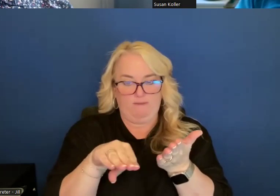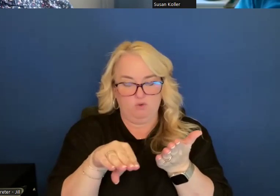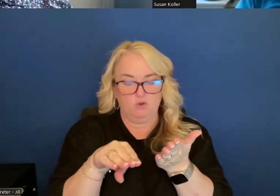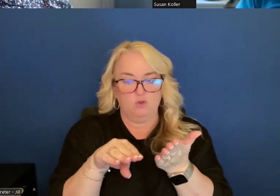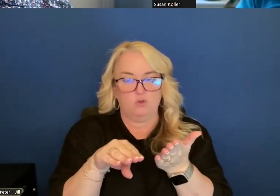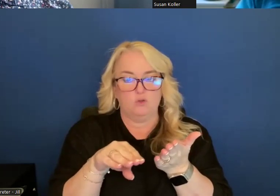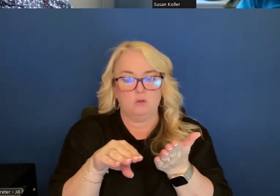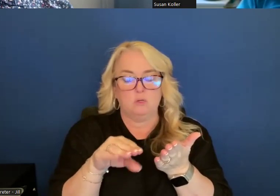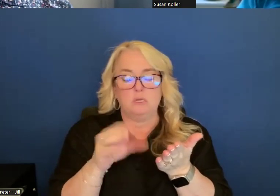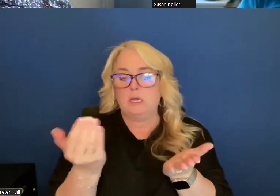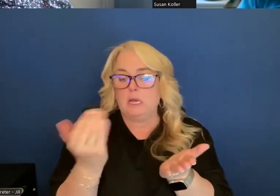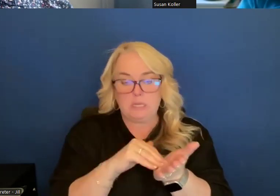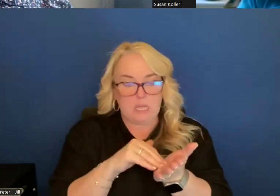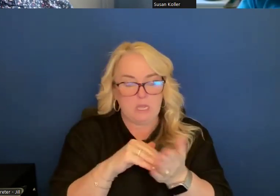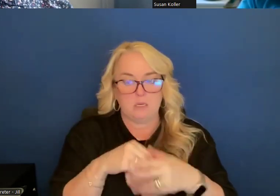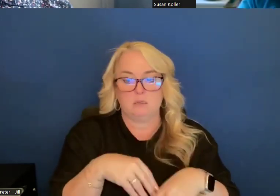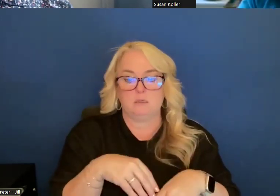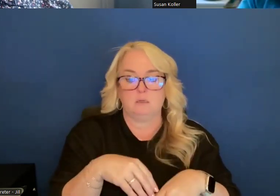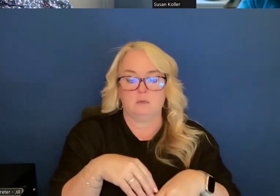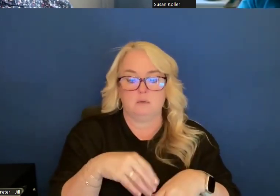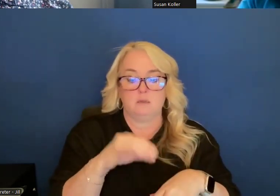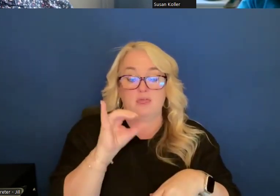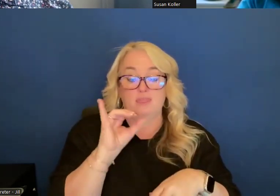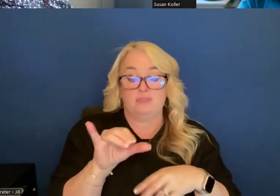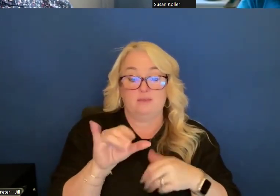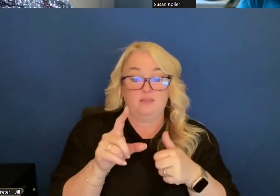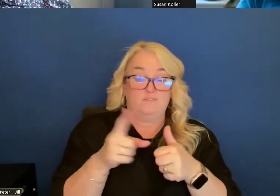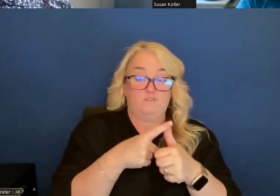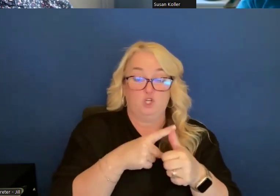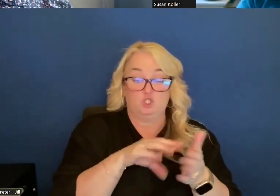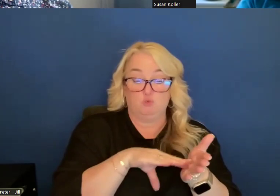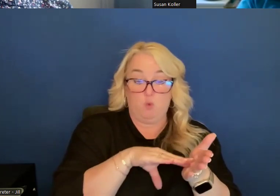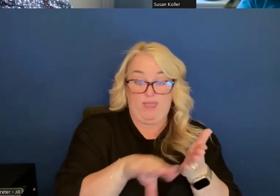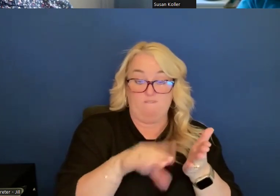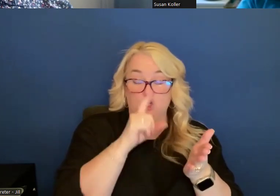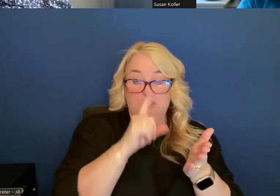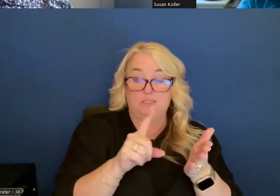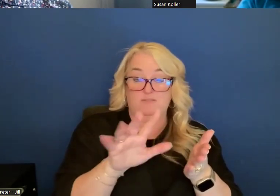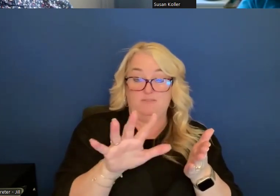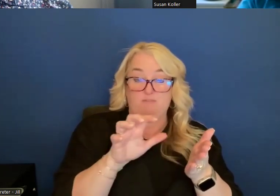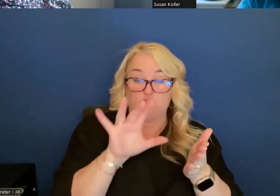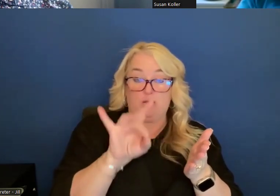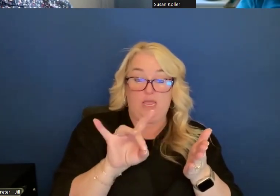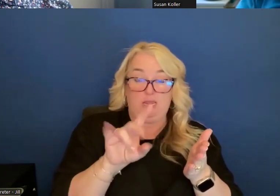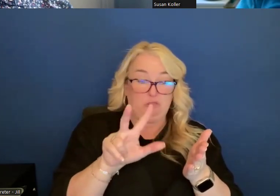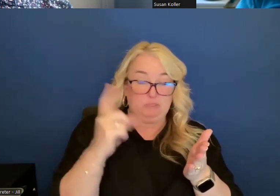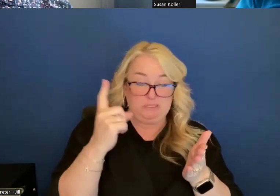like I said, the original waiver document is 583-some pages. So